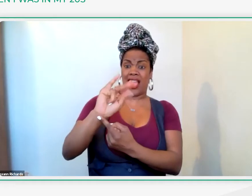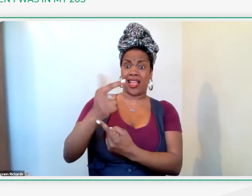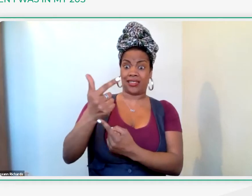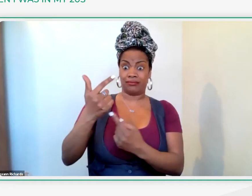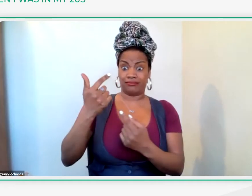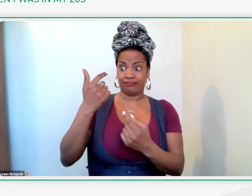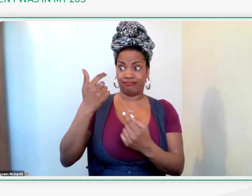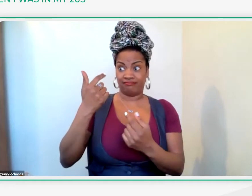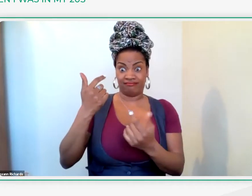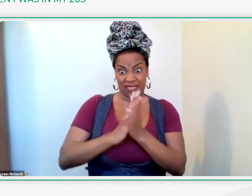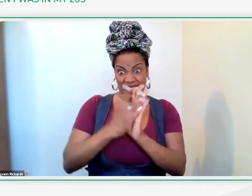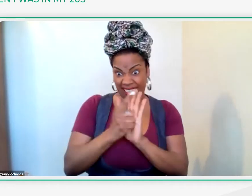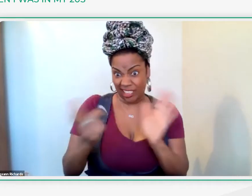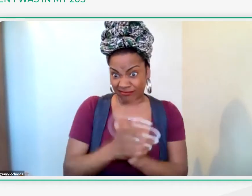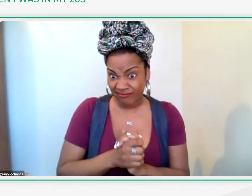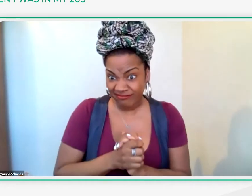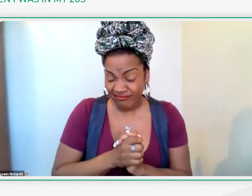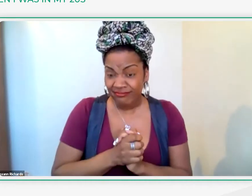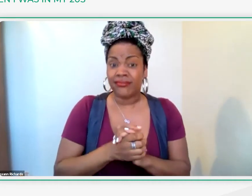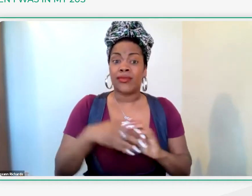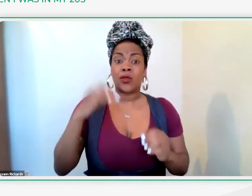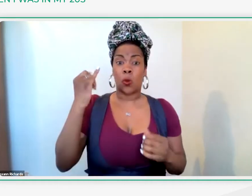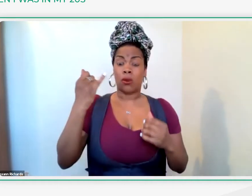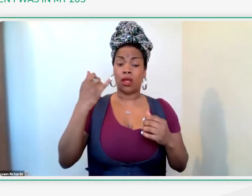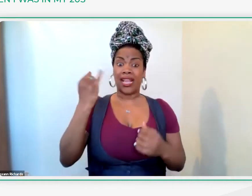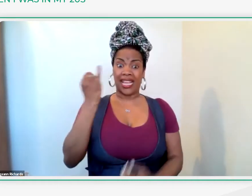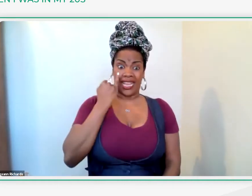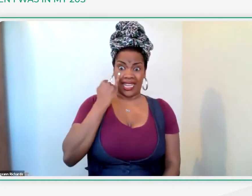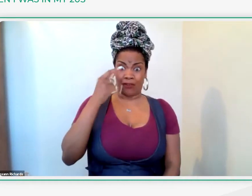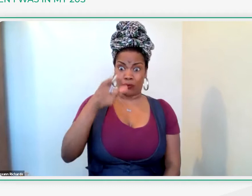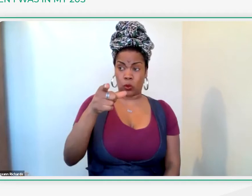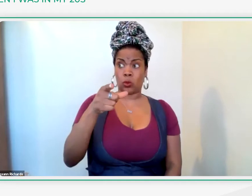And finally that redlining that was done is now illegal.